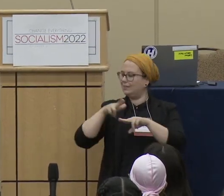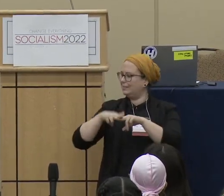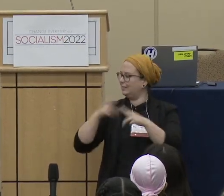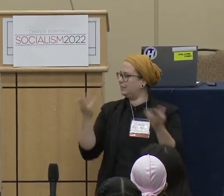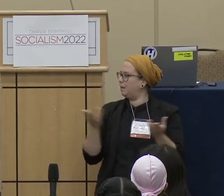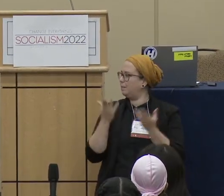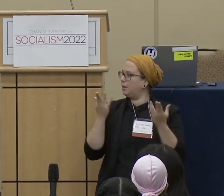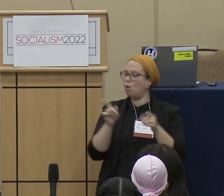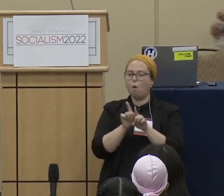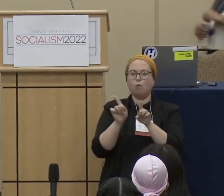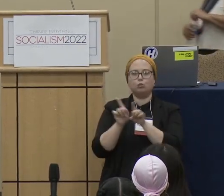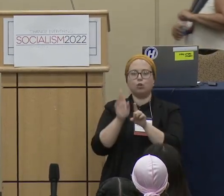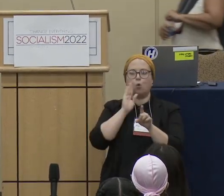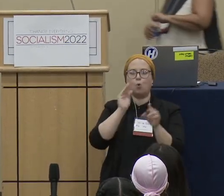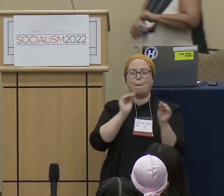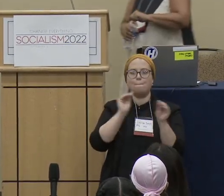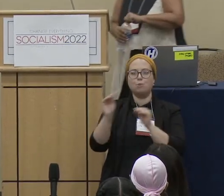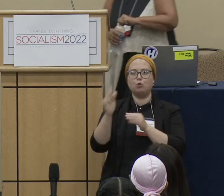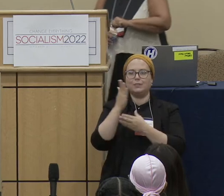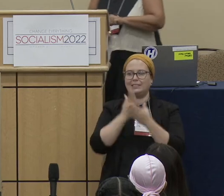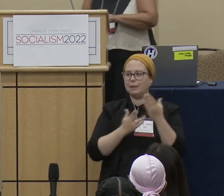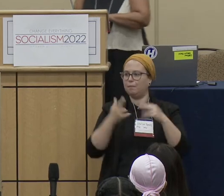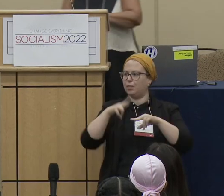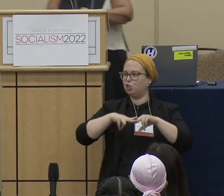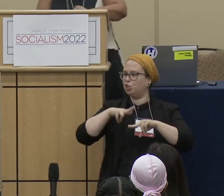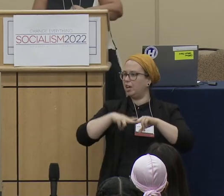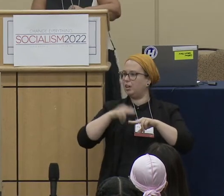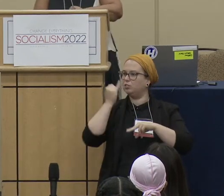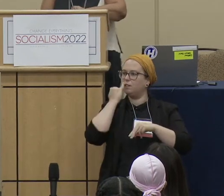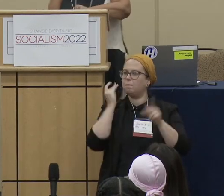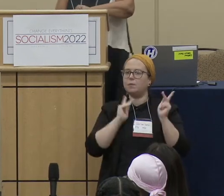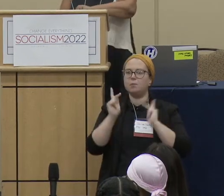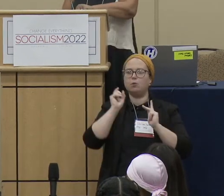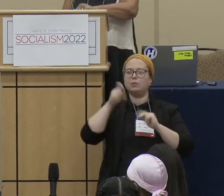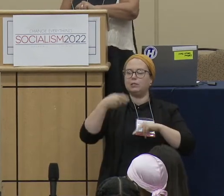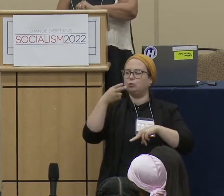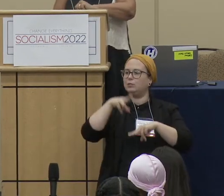in a pretty packed room. There are a few seats up here. I'm